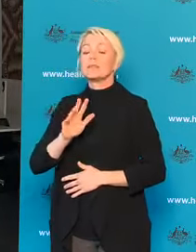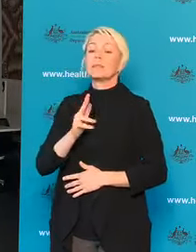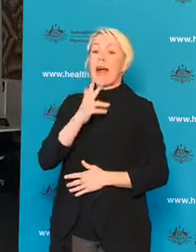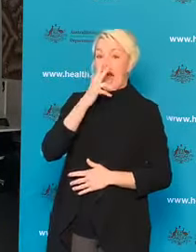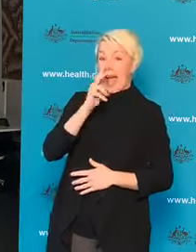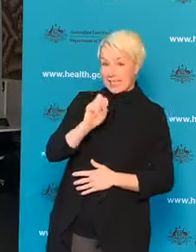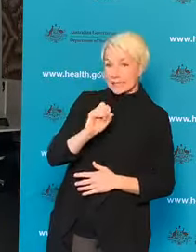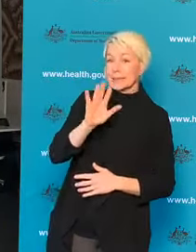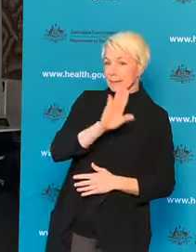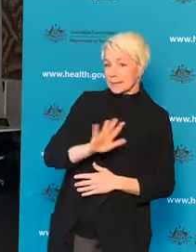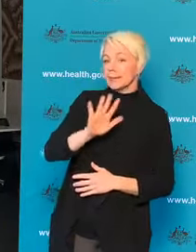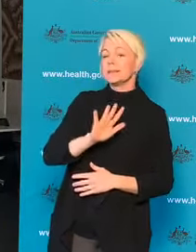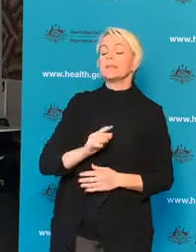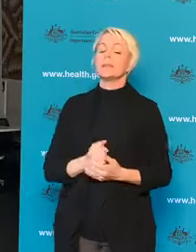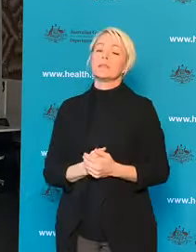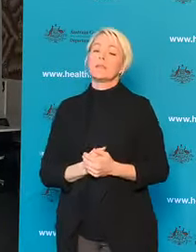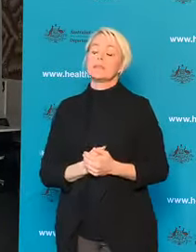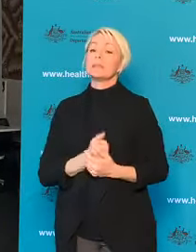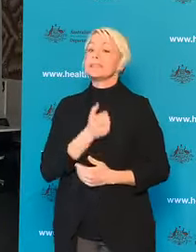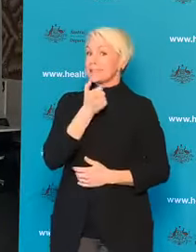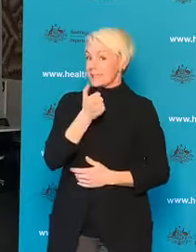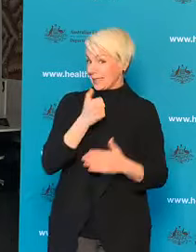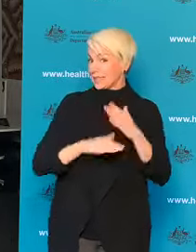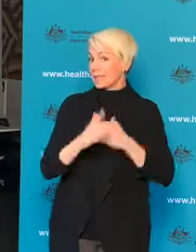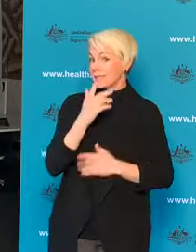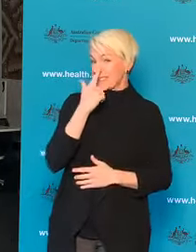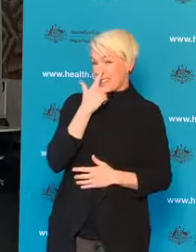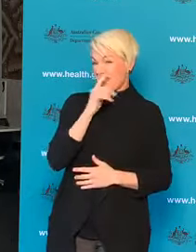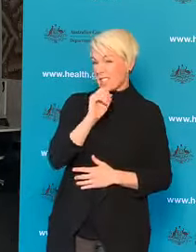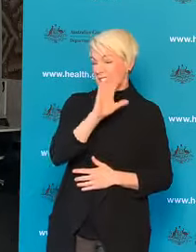people aged in their 70's and one man